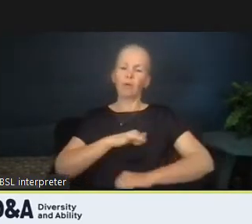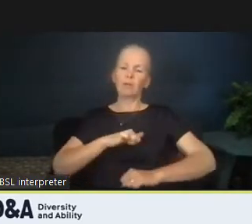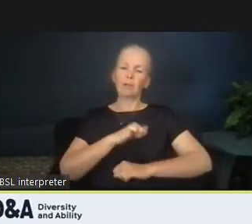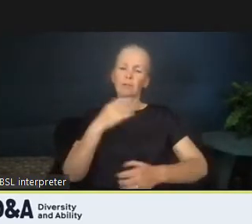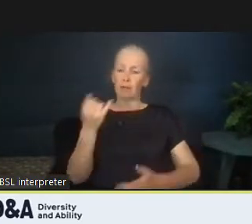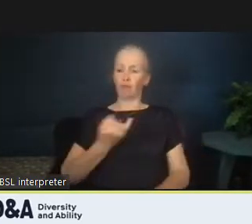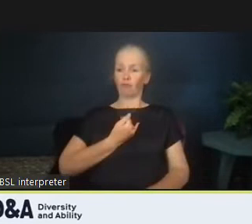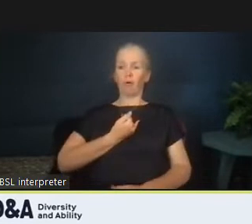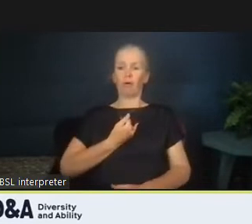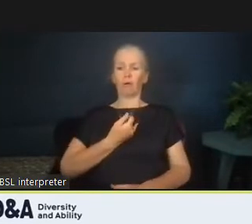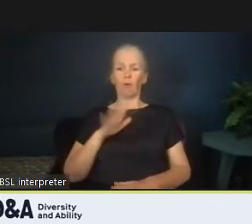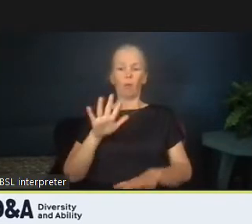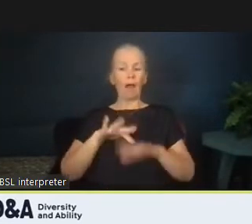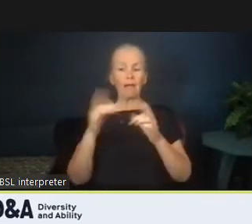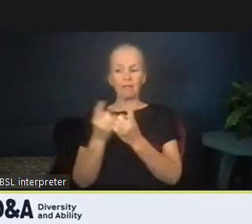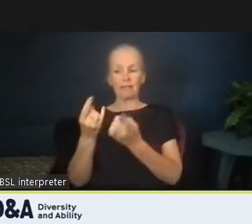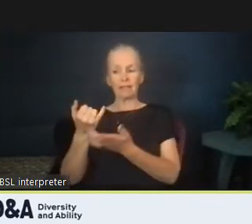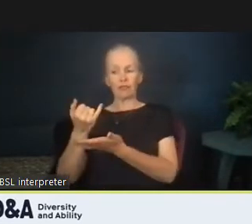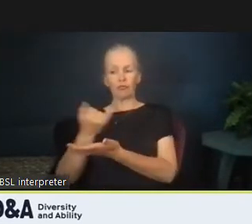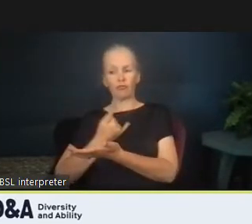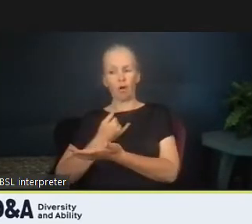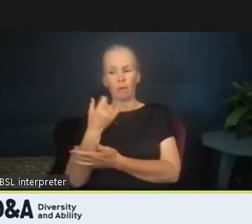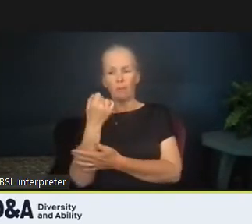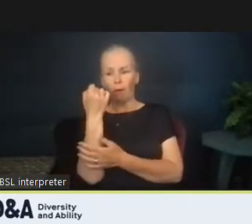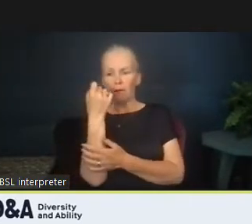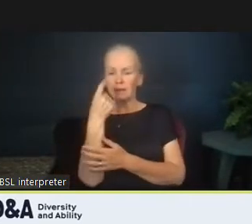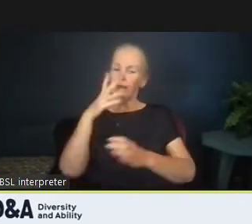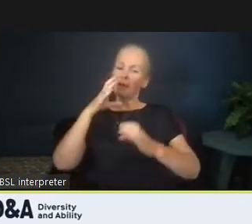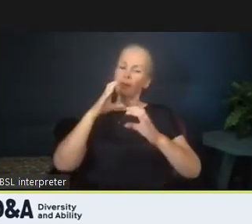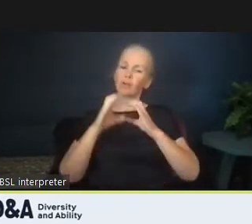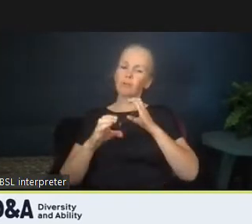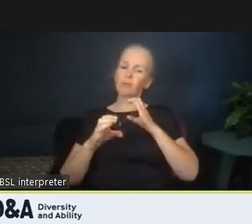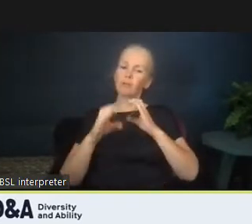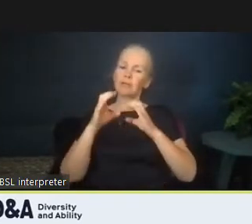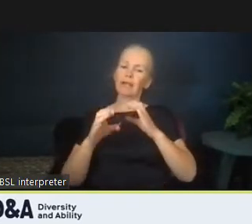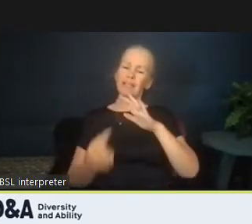where everyone can get things wrong, but understand that communication is paramount